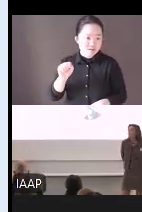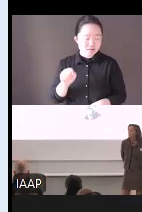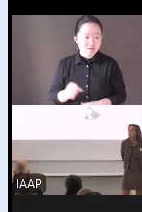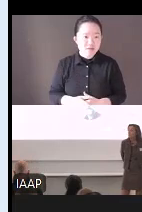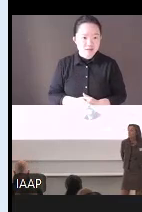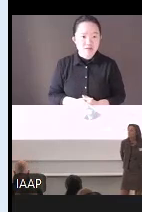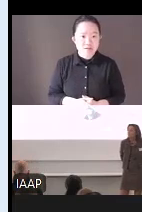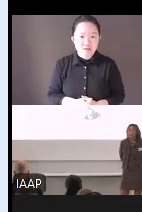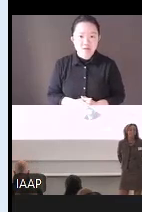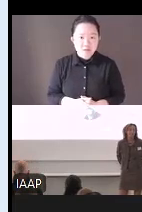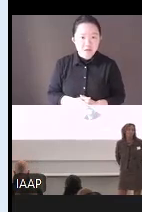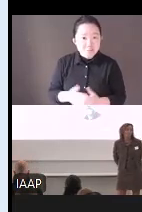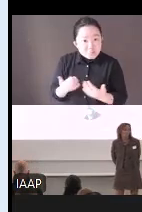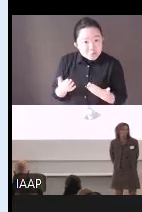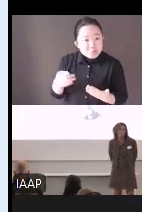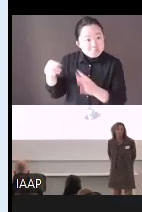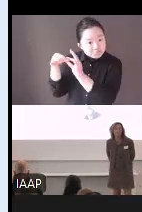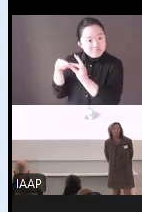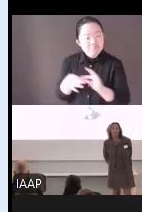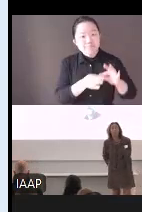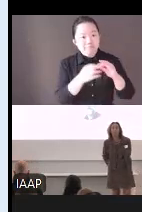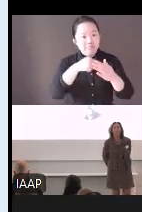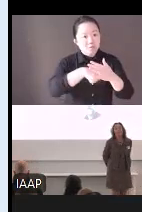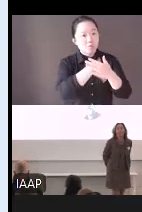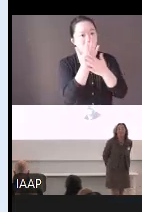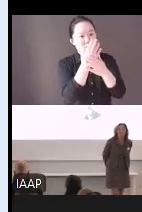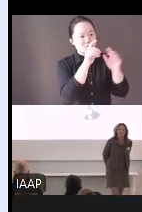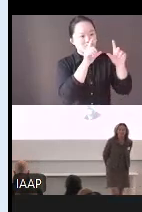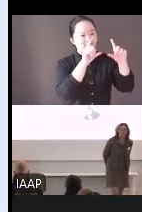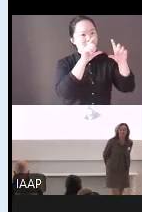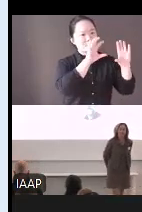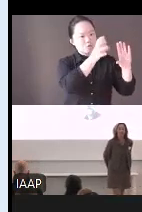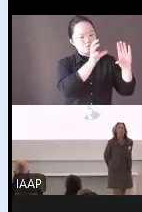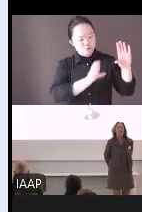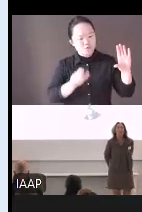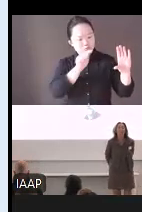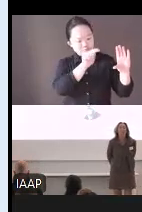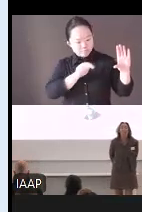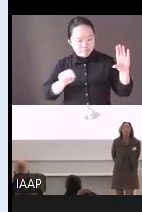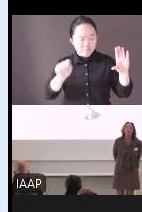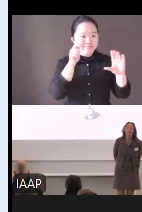And we may also have him mic up, and then it becomes much easier for this whole thing to happen.